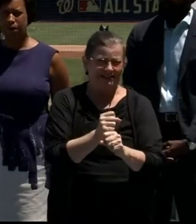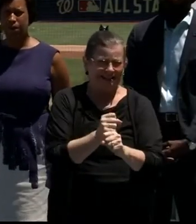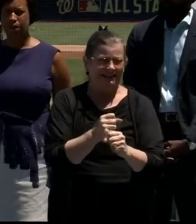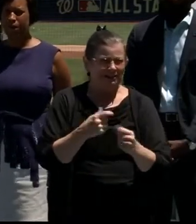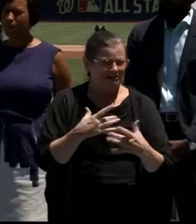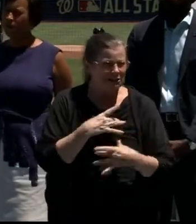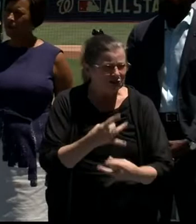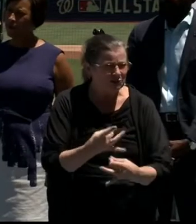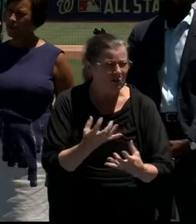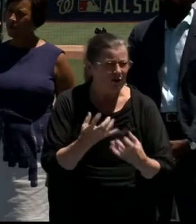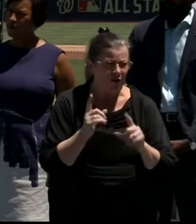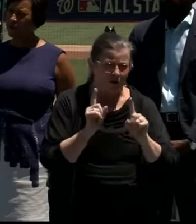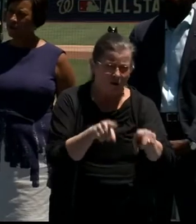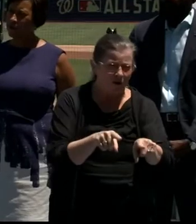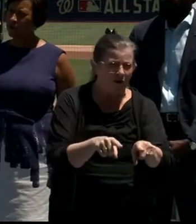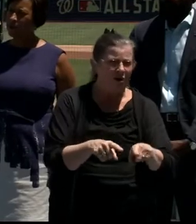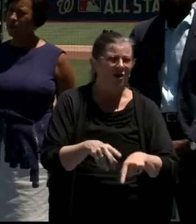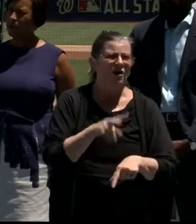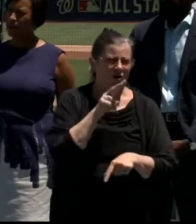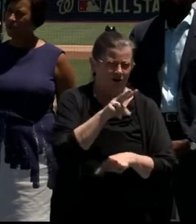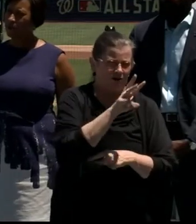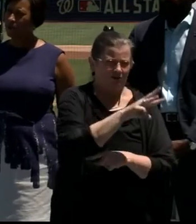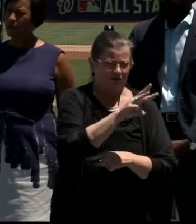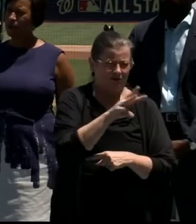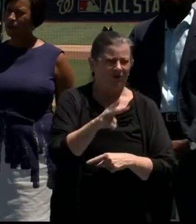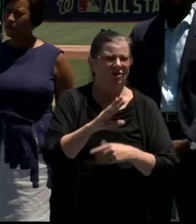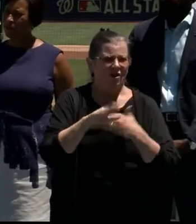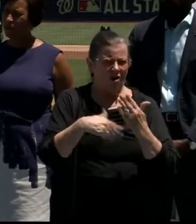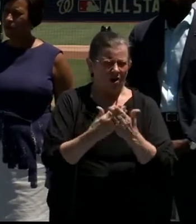WHERE WE ARE TODAY WILL BE THE CENTER OF ALL-STAR ACTIVITY AND